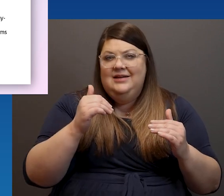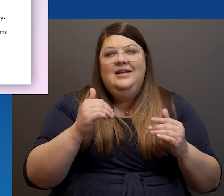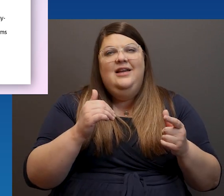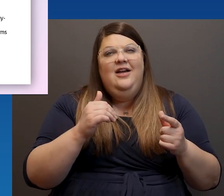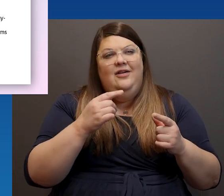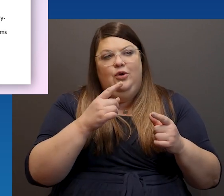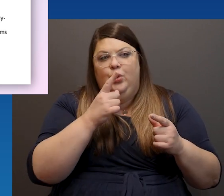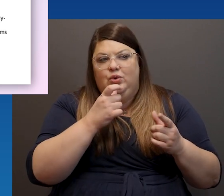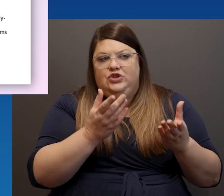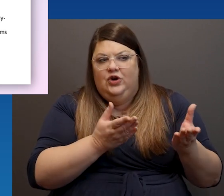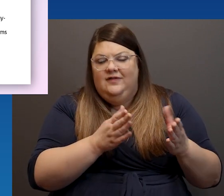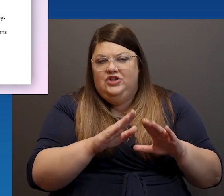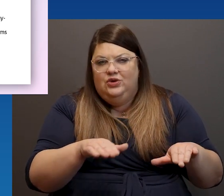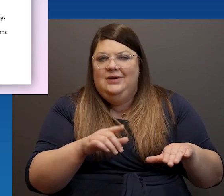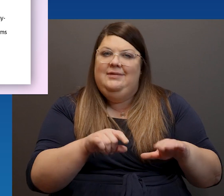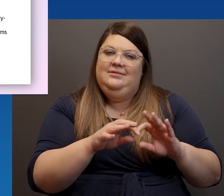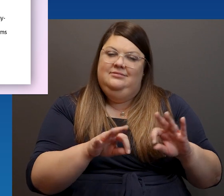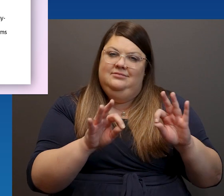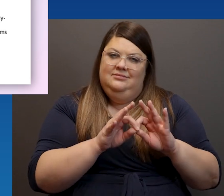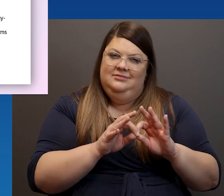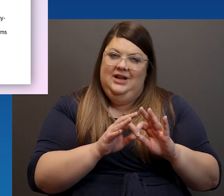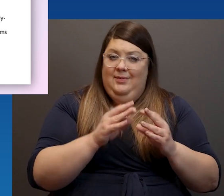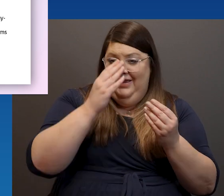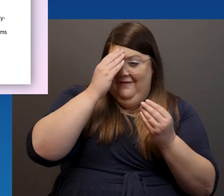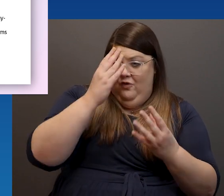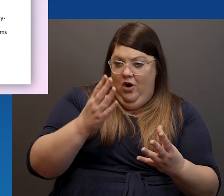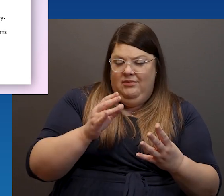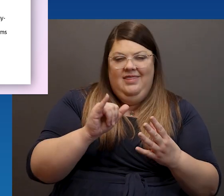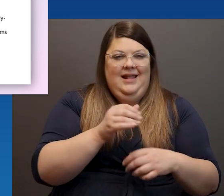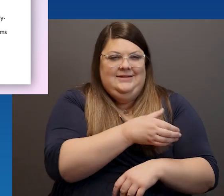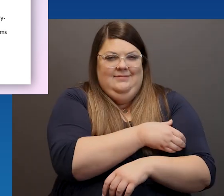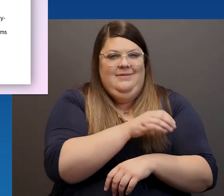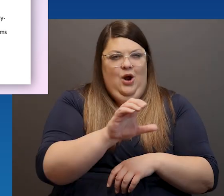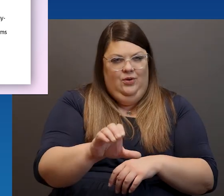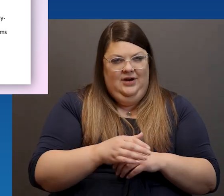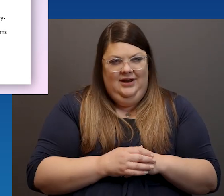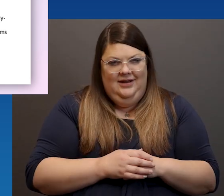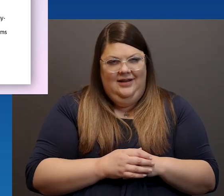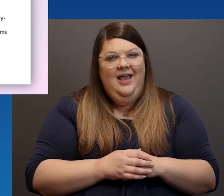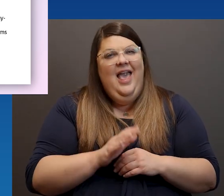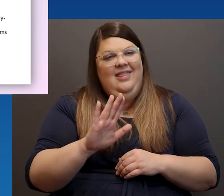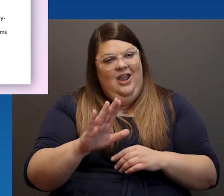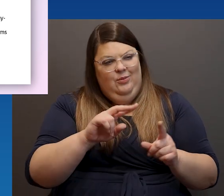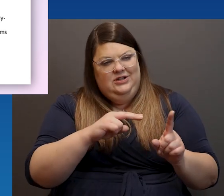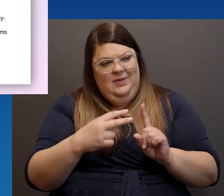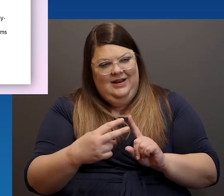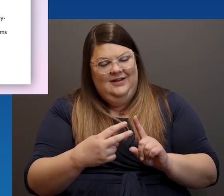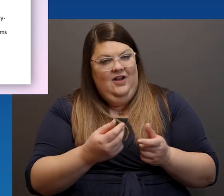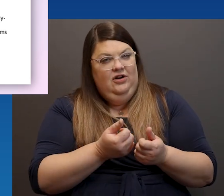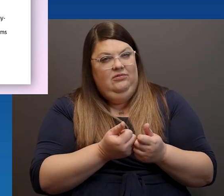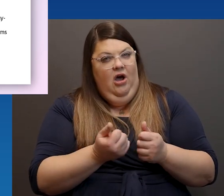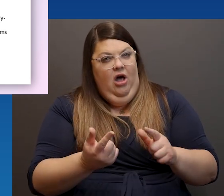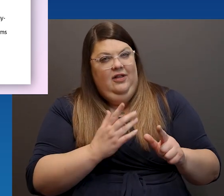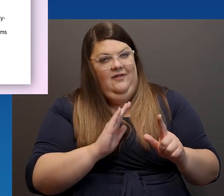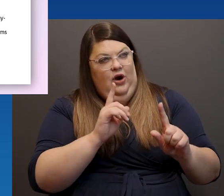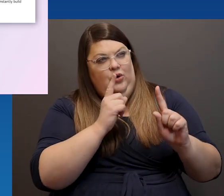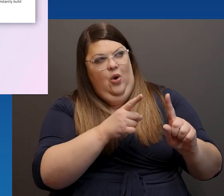Being informed is being empowered. And parent perspective on overall goals helps us make sure that we are working in the right direction.